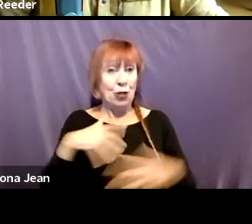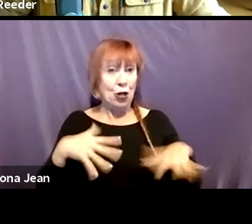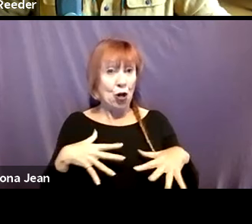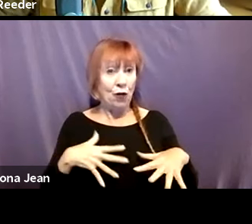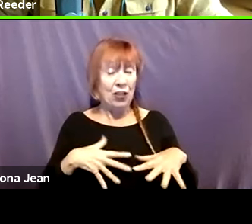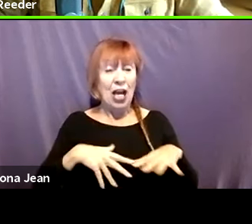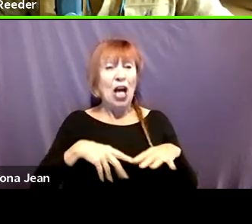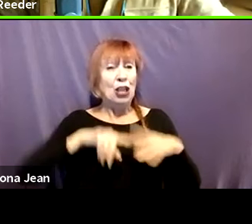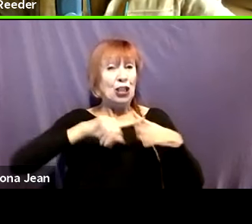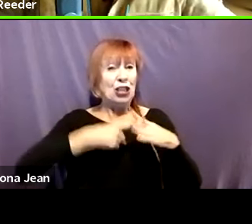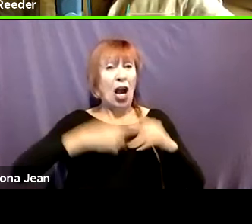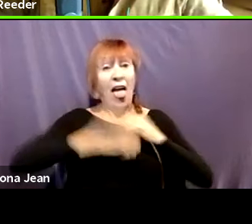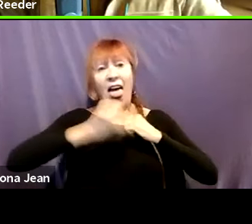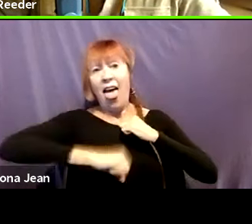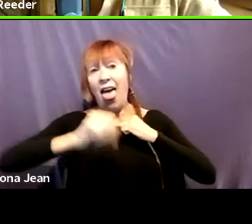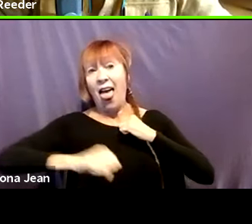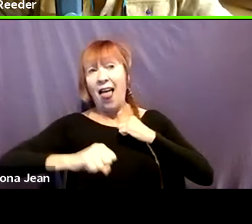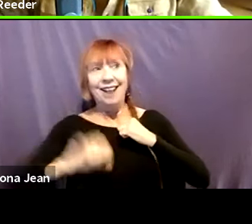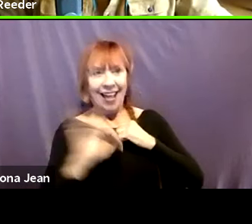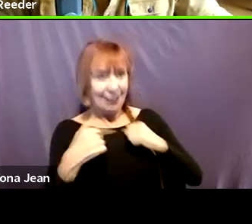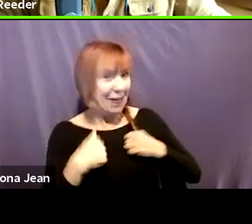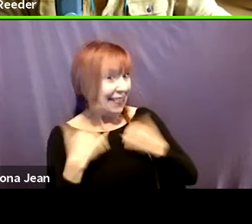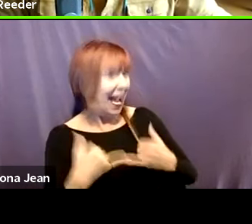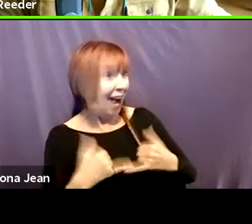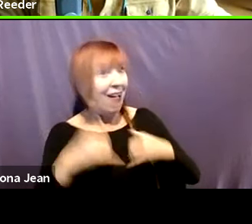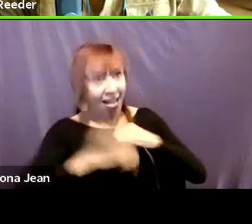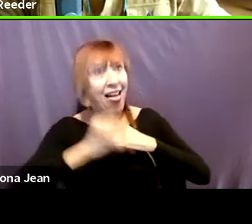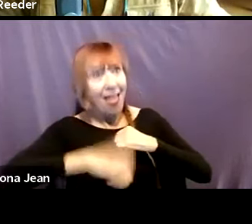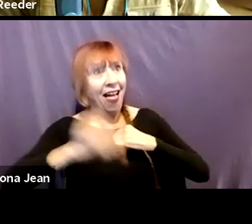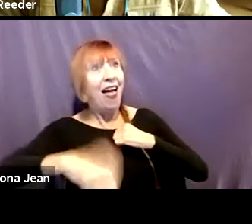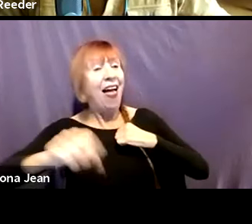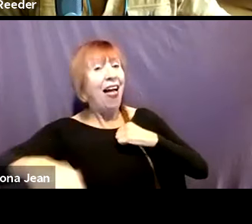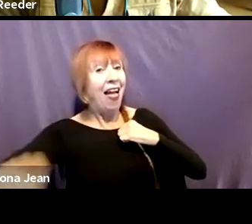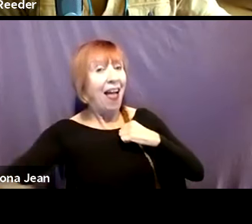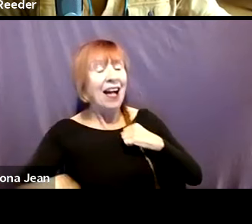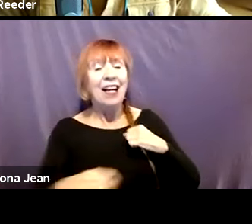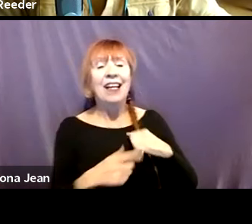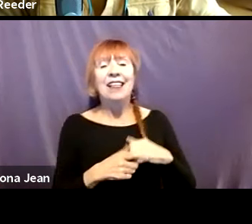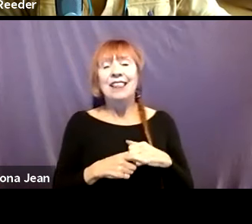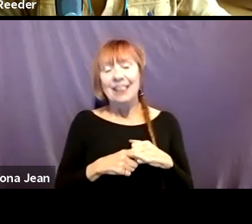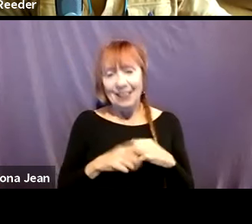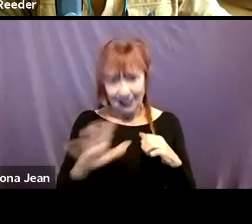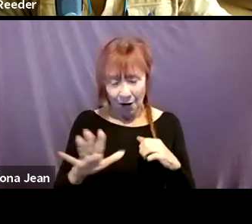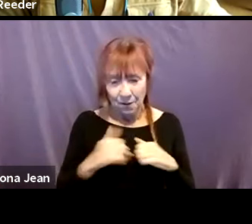you're just talking, and they're just like... This is the ultimate test.